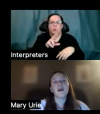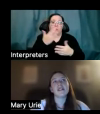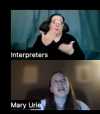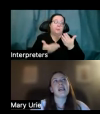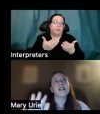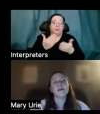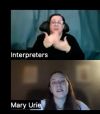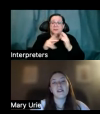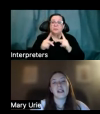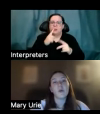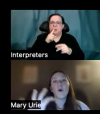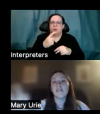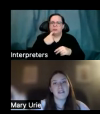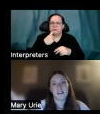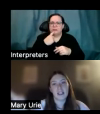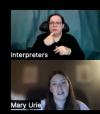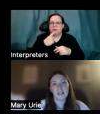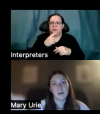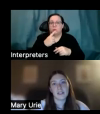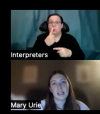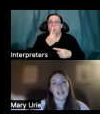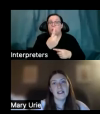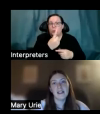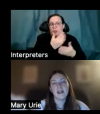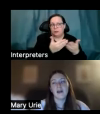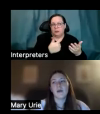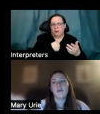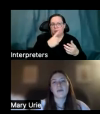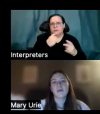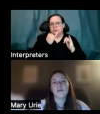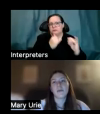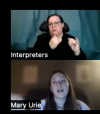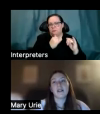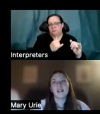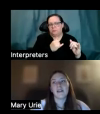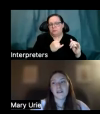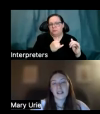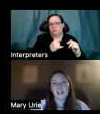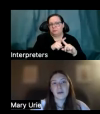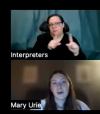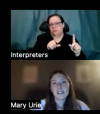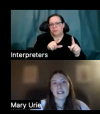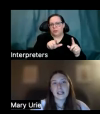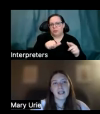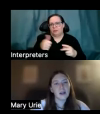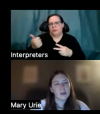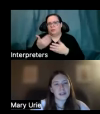are saying some of the like one of the things that you were saying. But the other thing that you wanted to say no one's